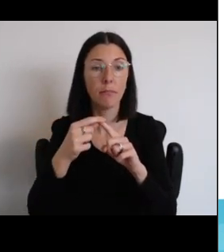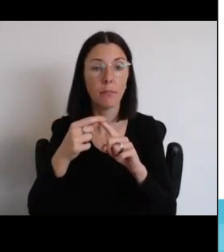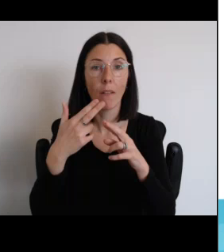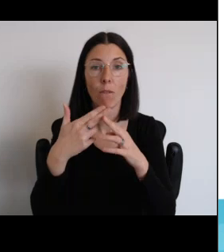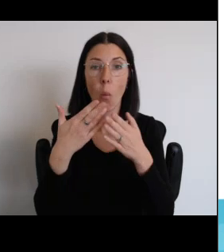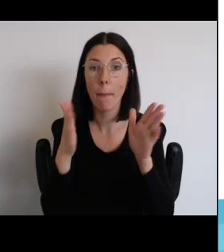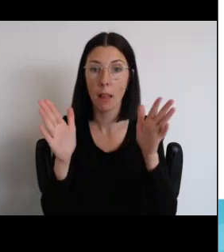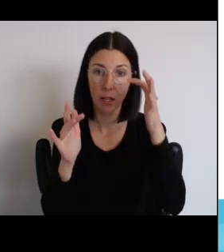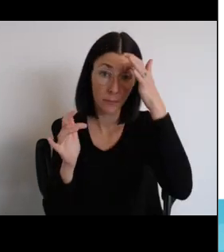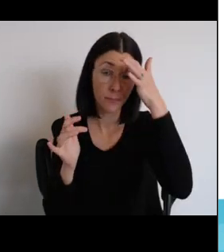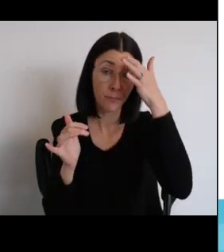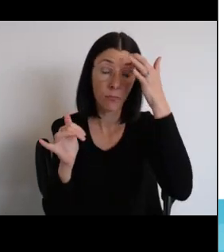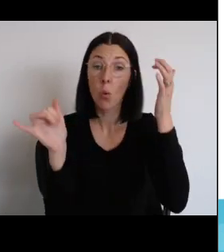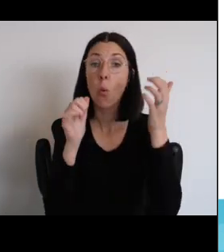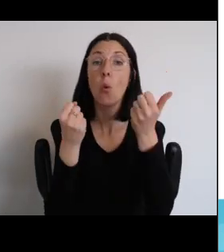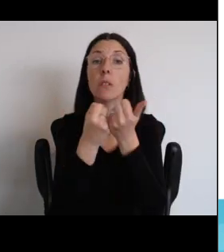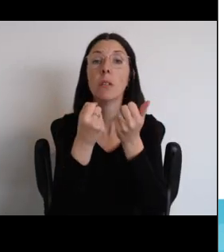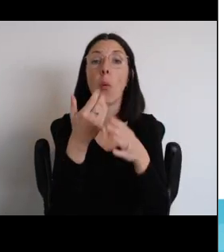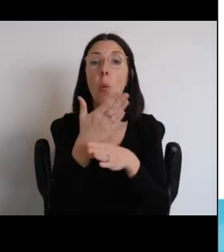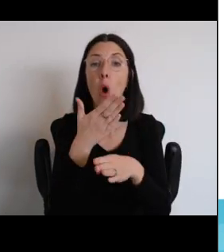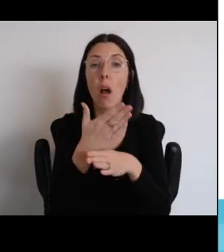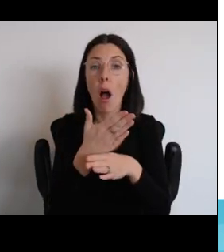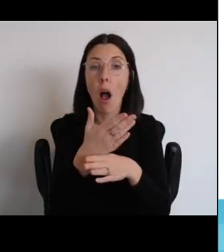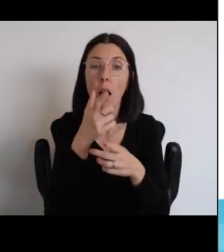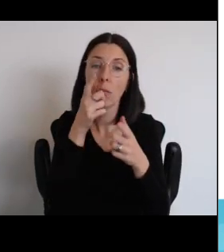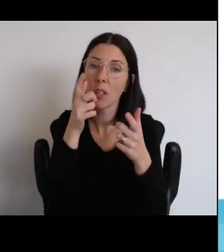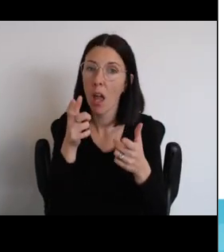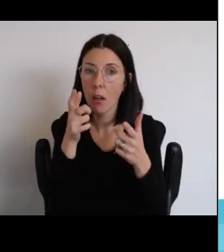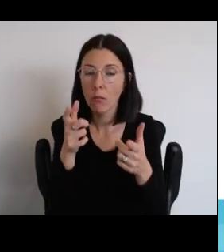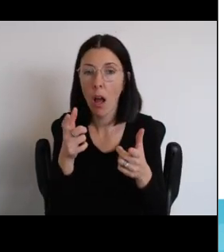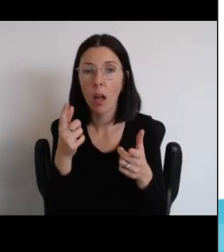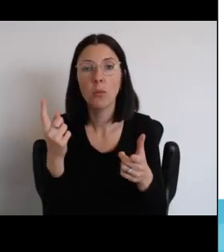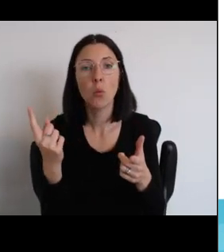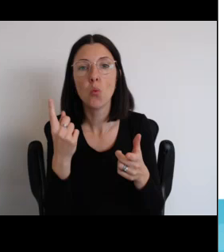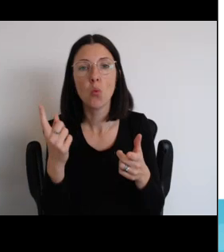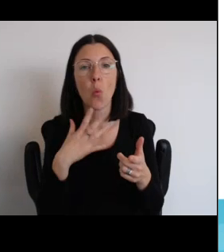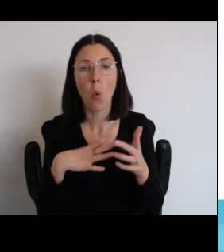um support workers carers um who who want to get in contact with us about their client to